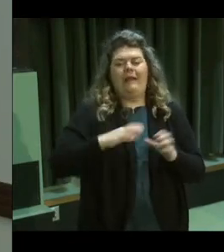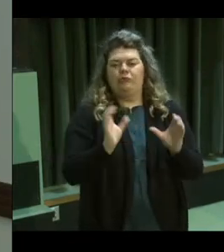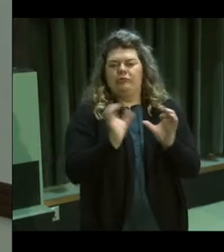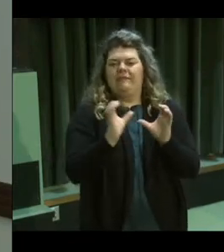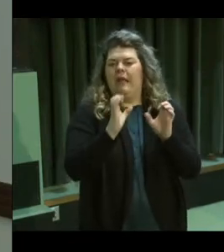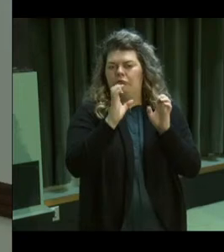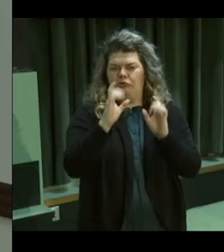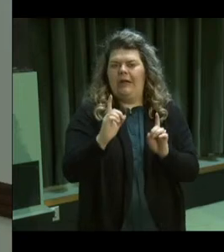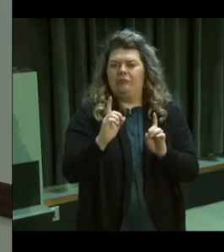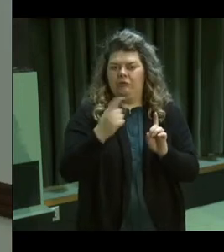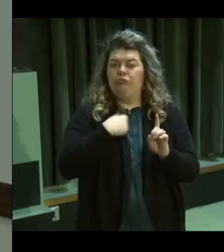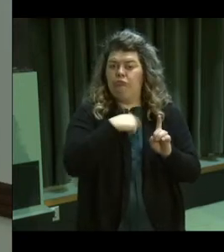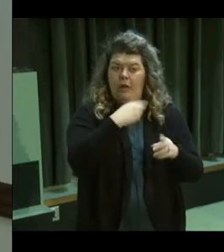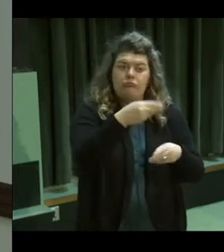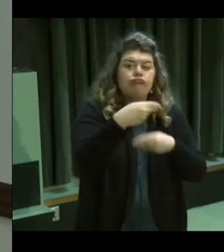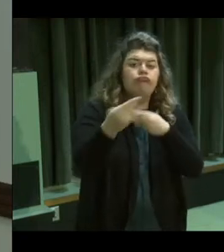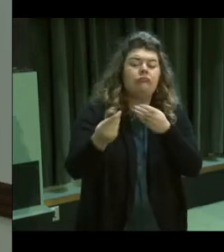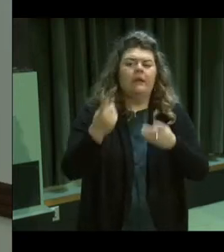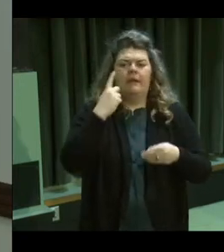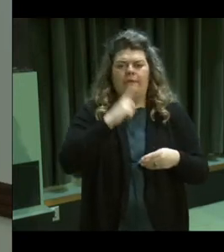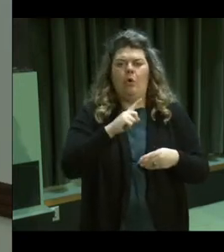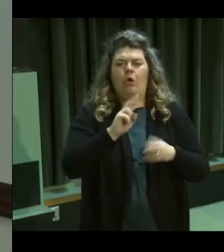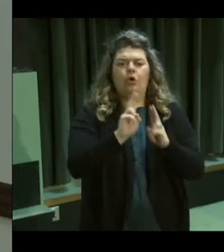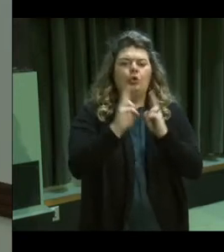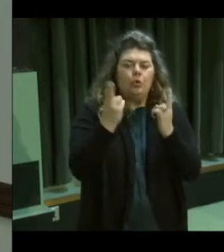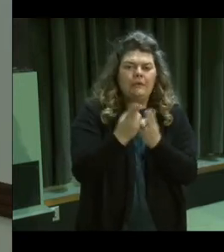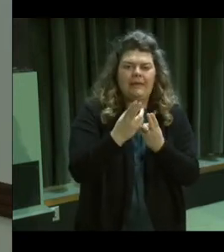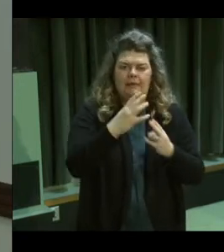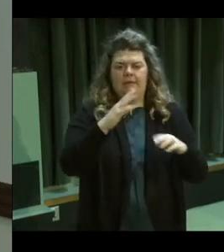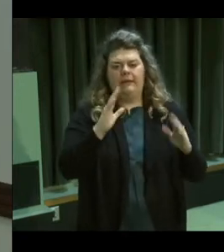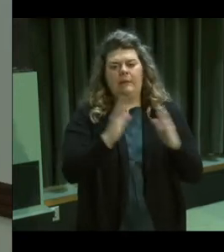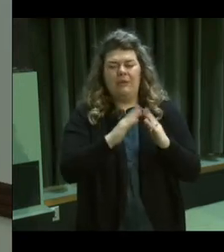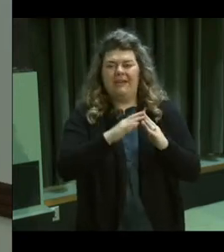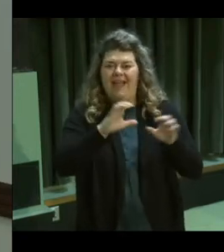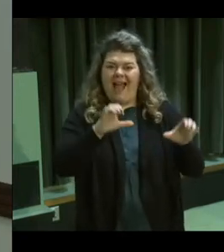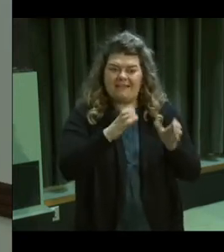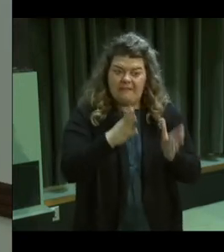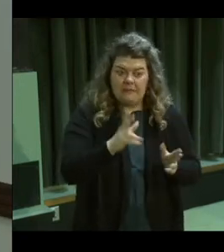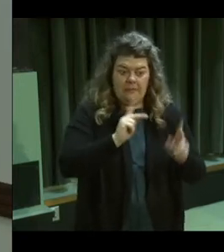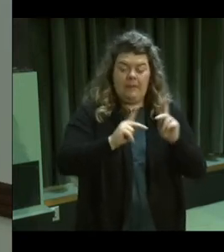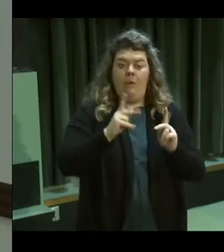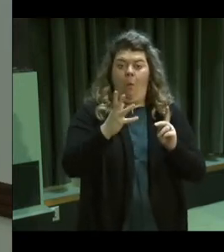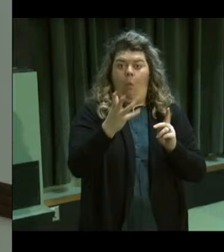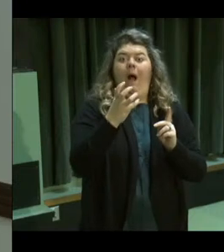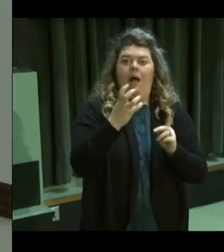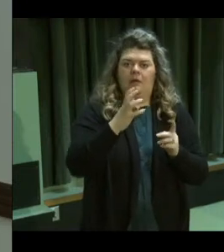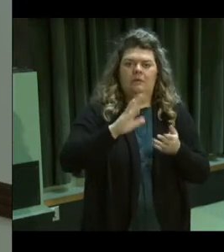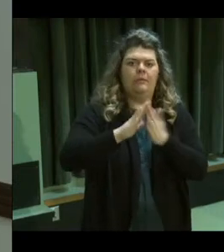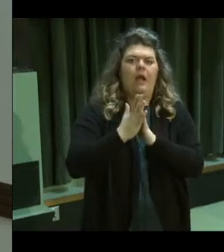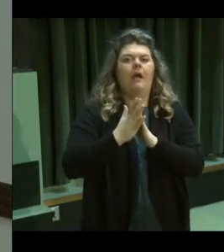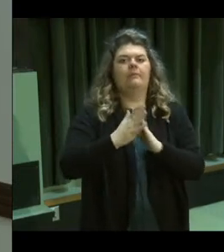education to, for union and